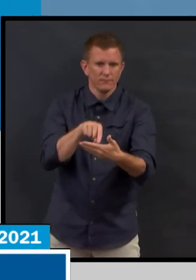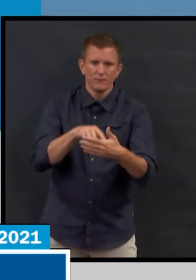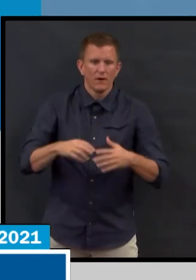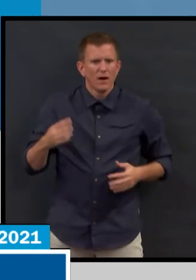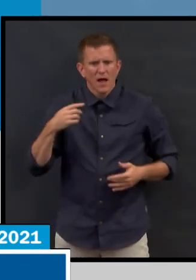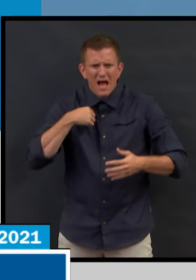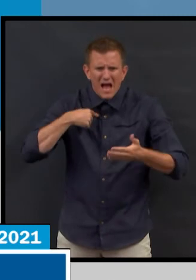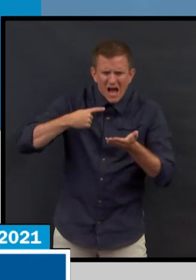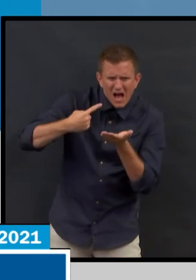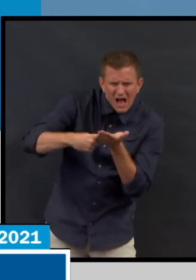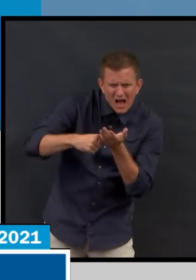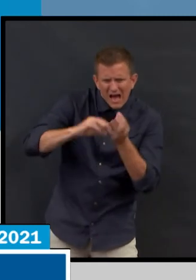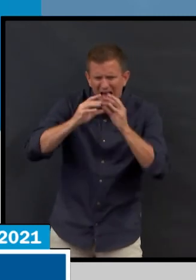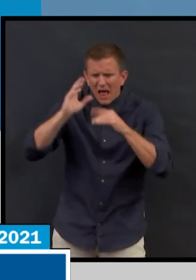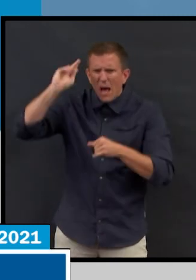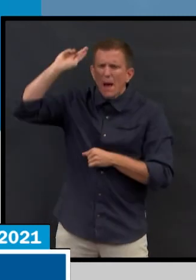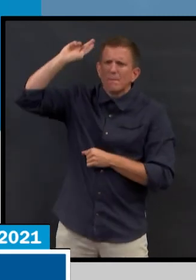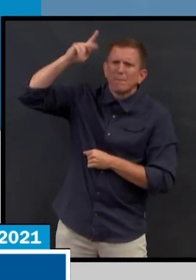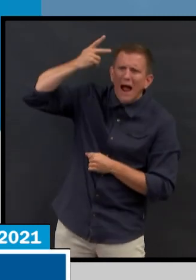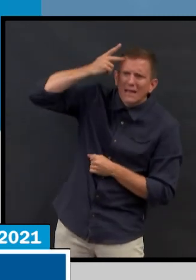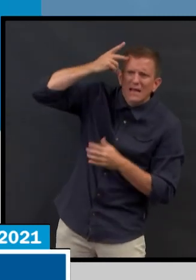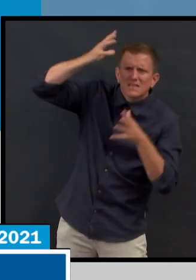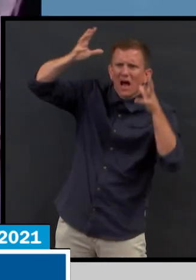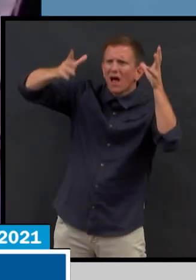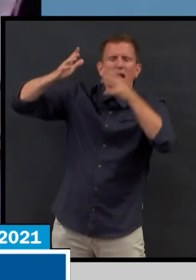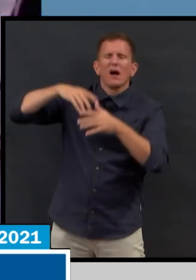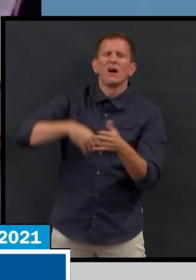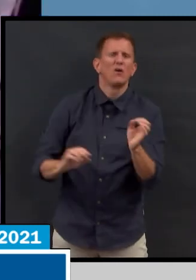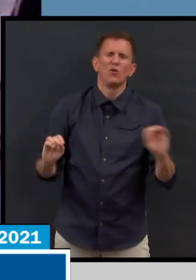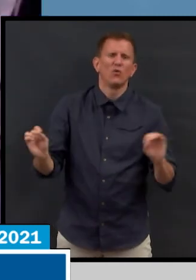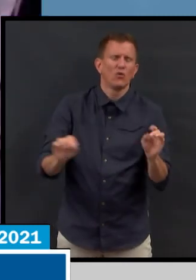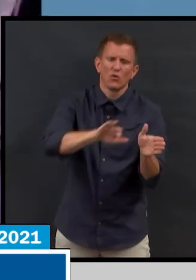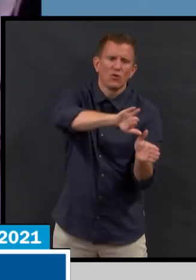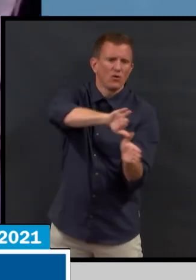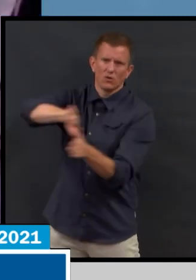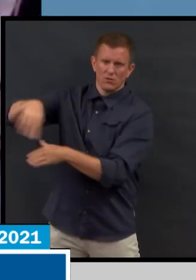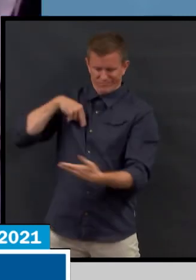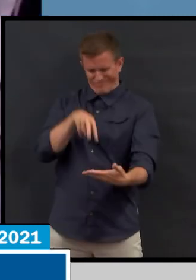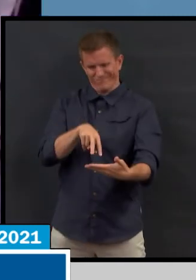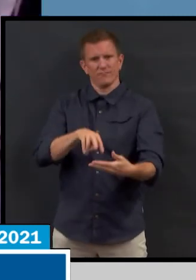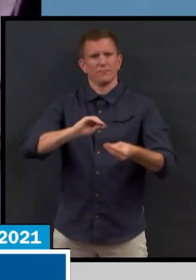with regards to our public health orders absolutely and a follow-up question for you mayor